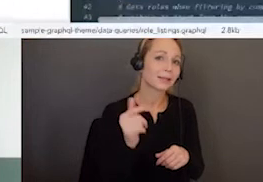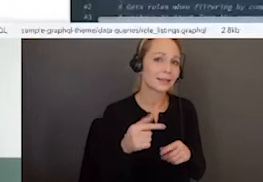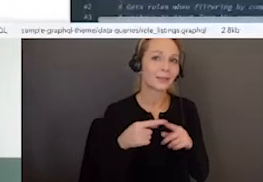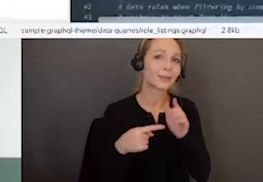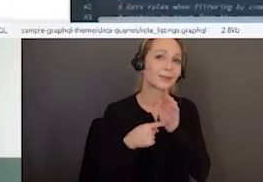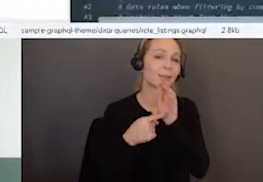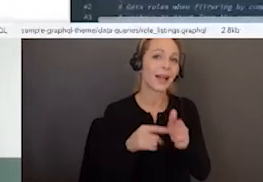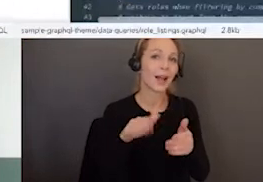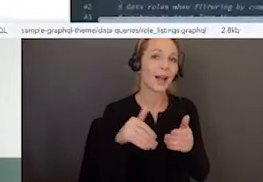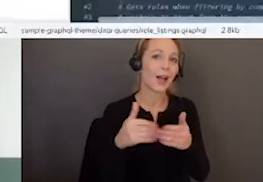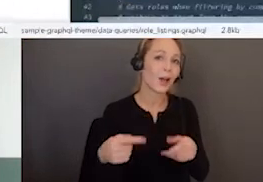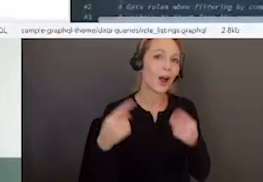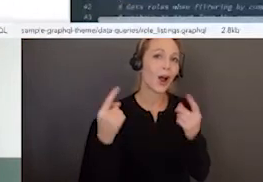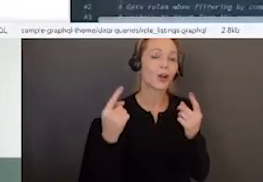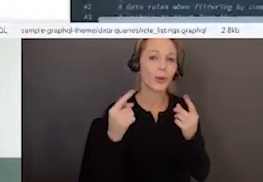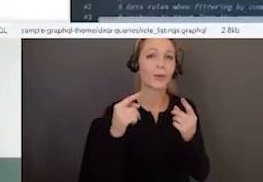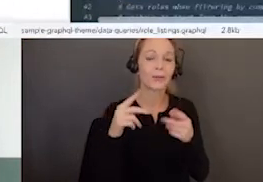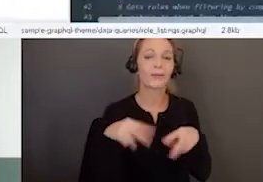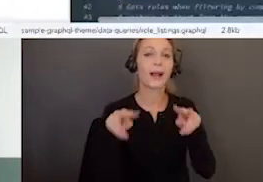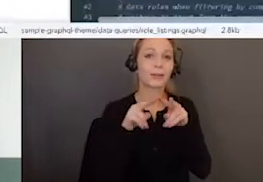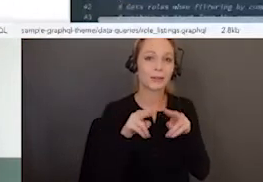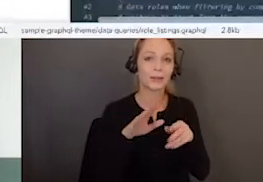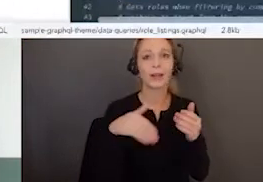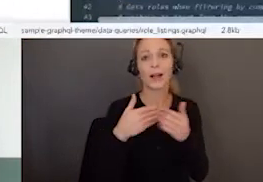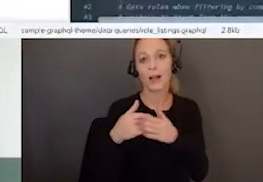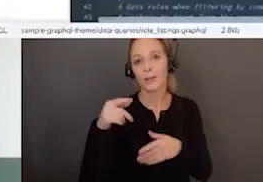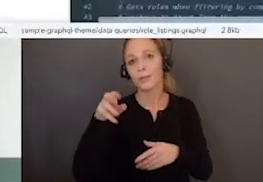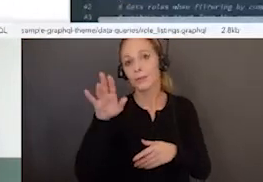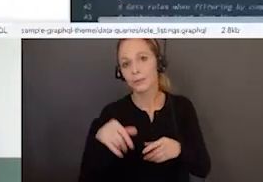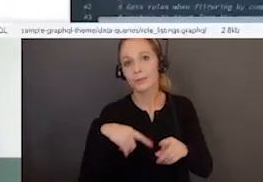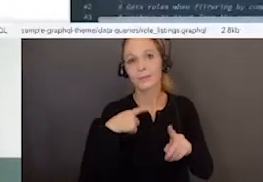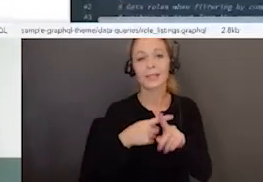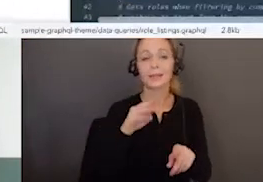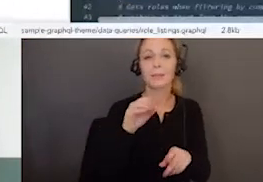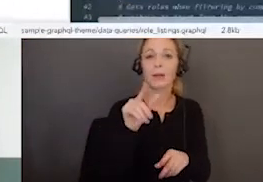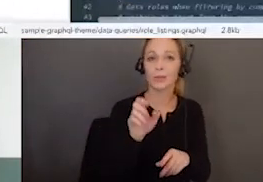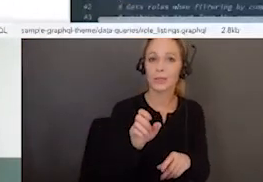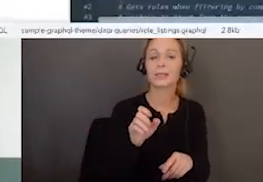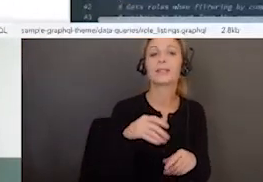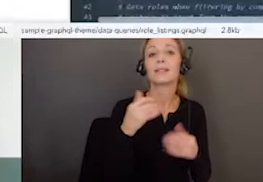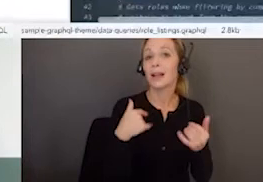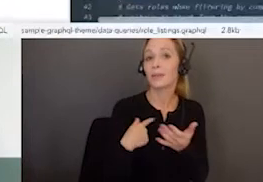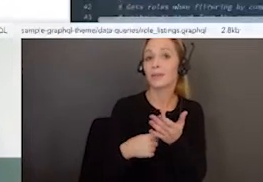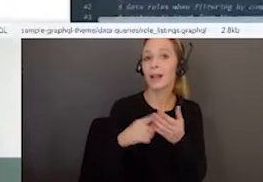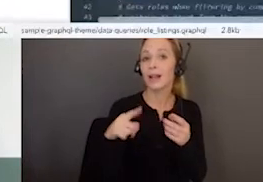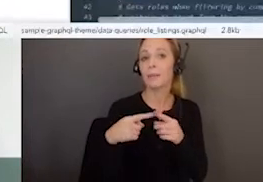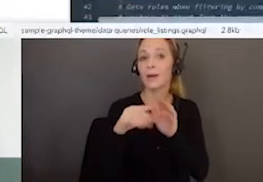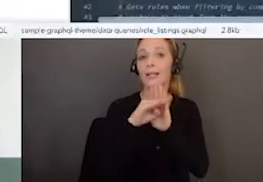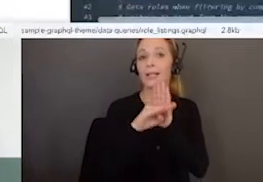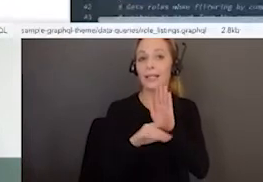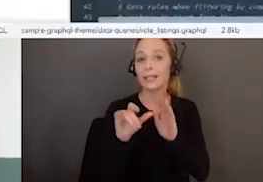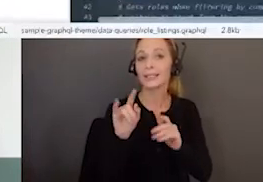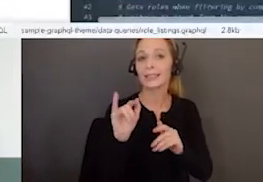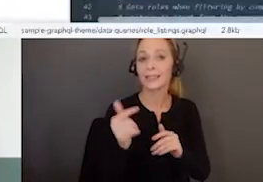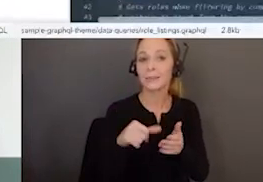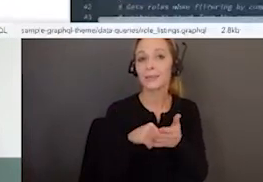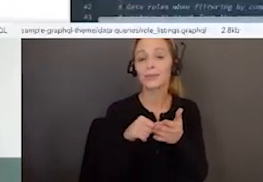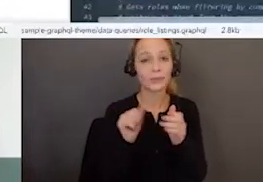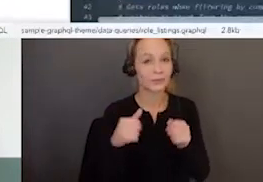FROM BOTH QUERY DICTIONARY AS WELL AS THE MODULE, SO NOW THAT WE SPOKE ABOUT THE LISTING PAYING, CAN WE TALK